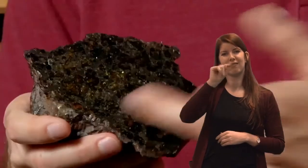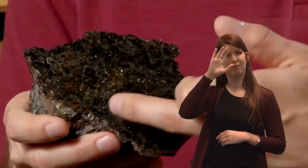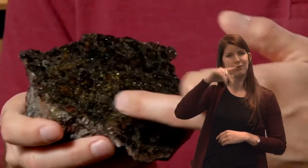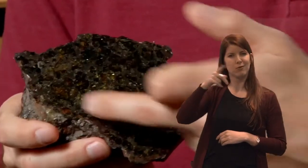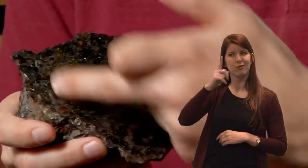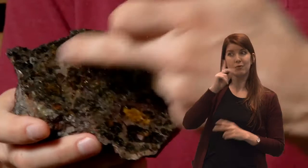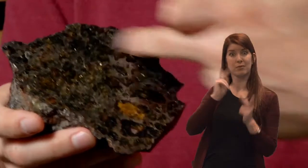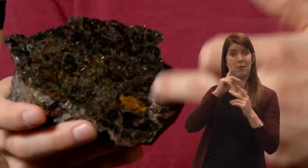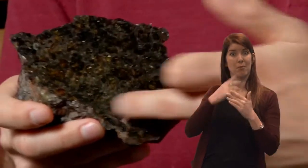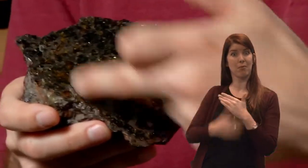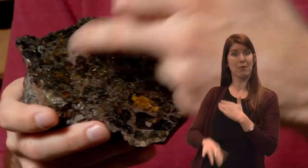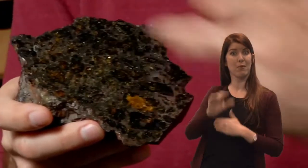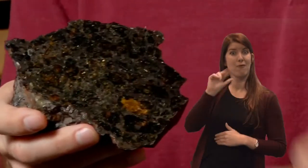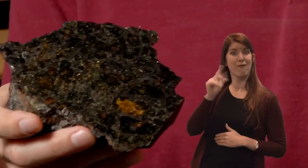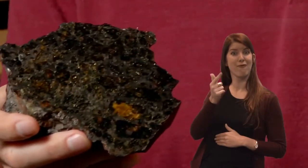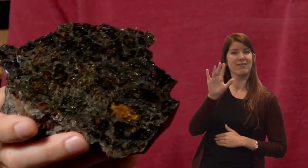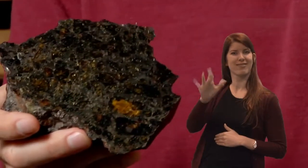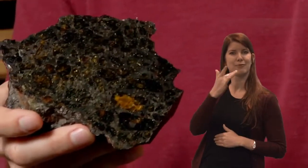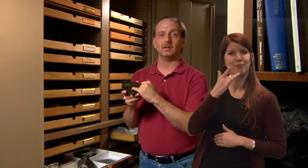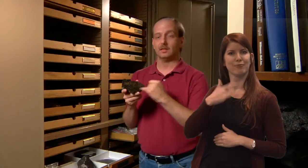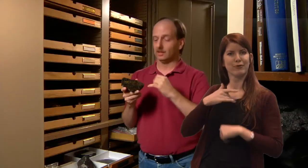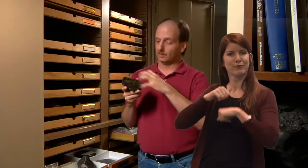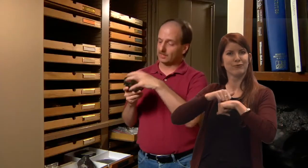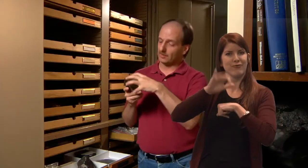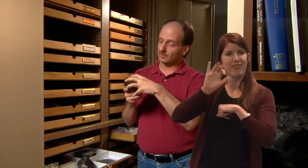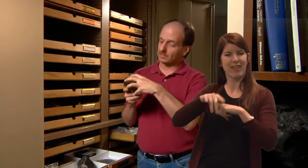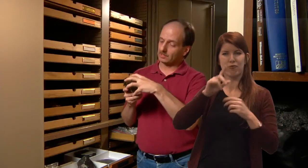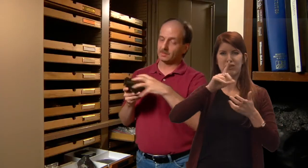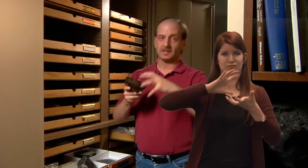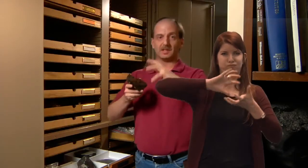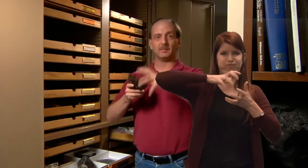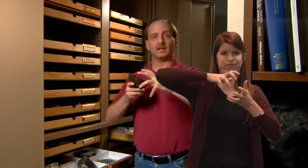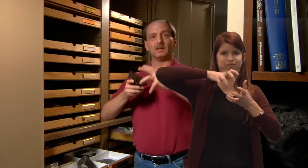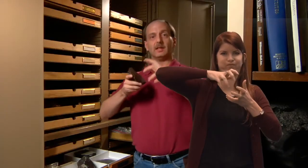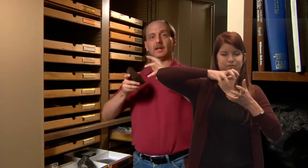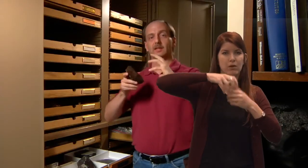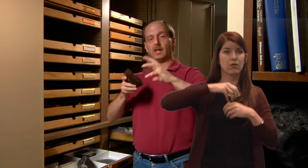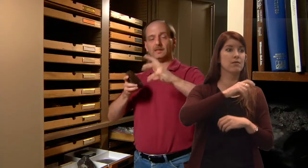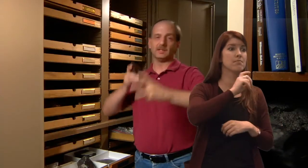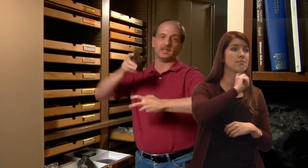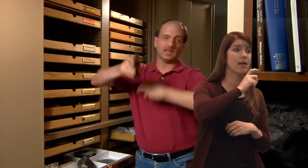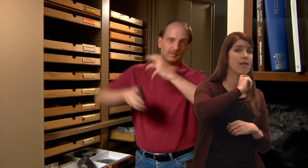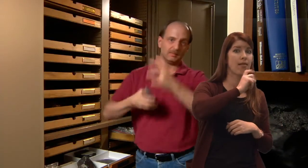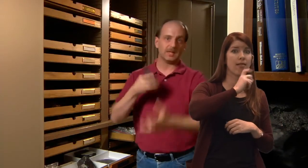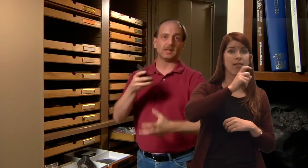and this is basically olivine mixed with metal. And what's happened here is that the metal and the olivine have been mixed,